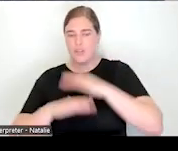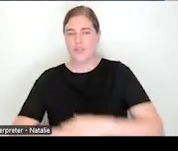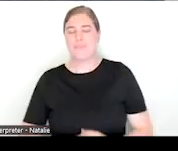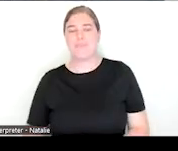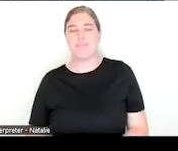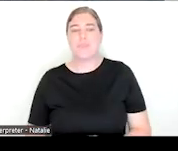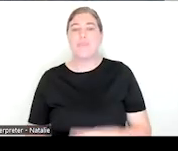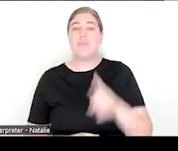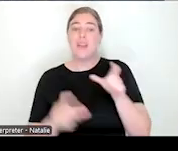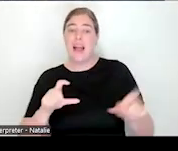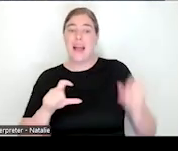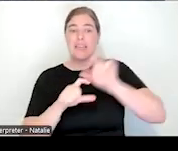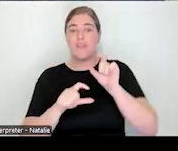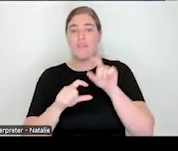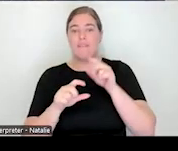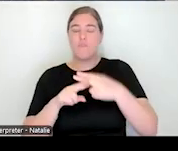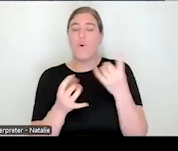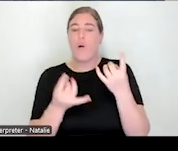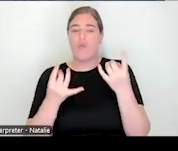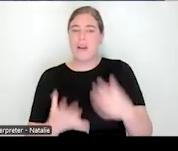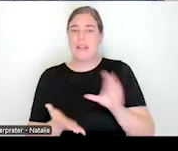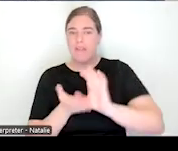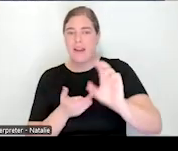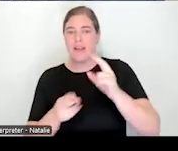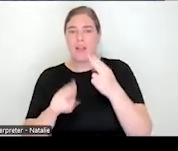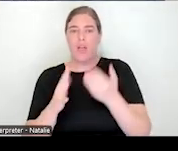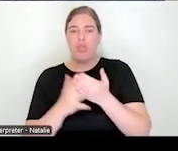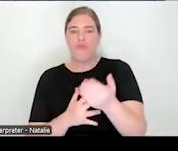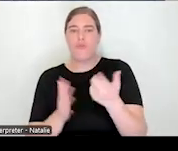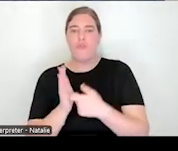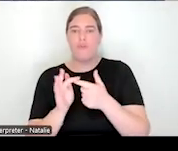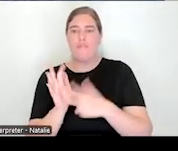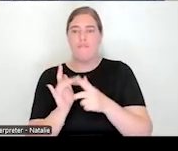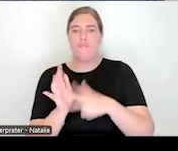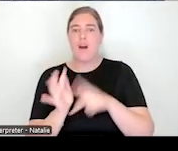Board through Revive, and the board will self determine the allocation of that investment.